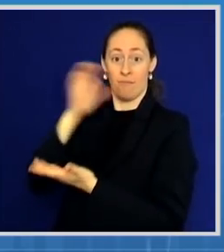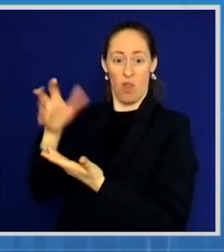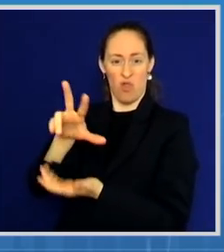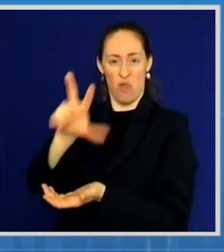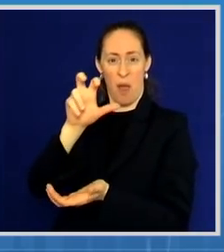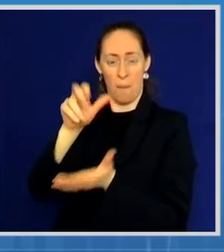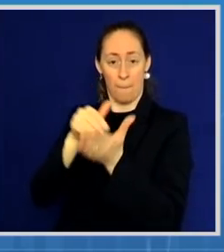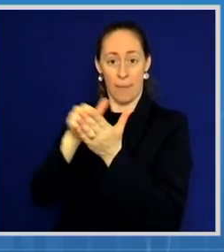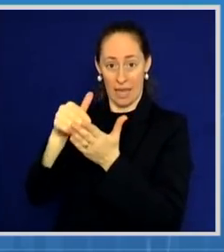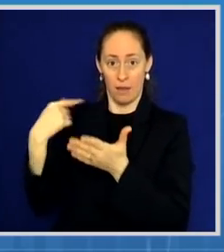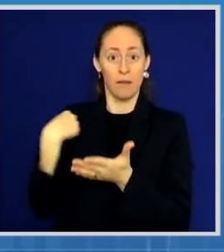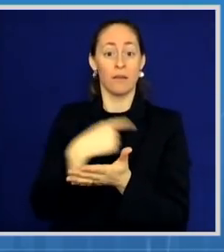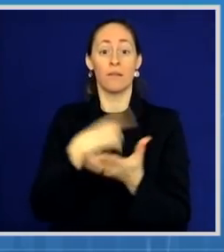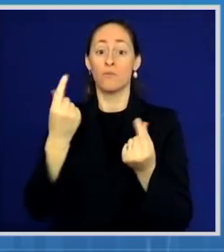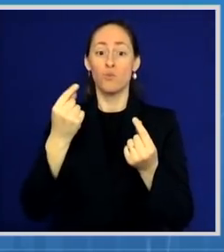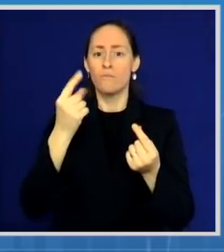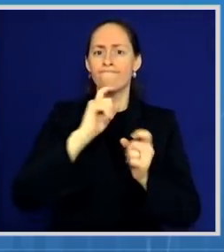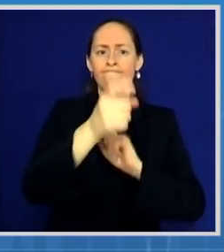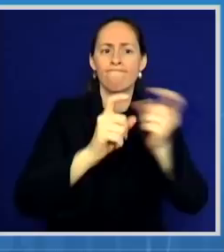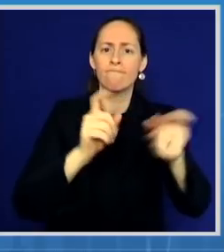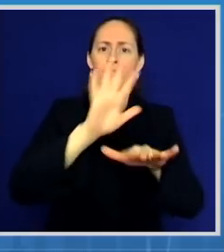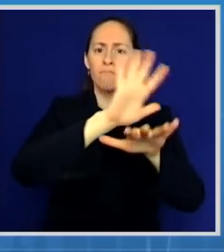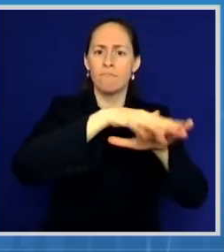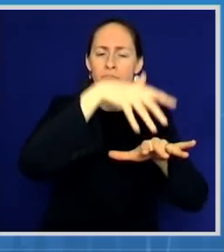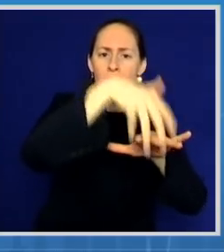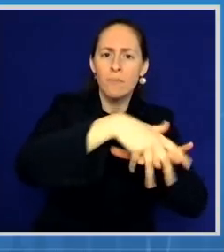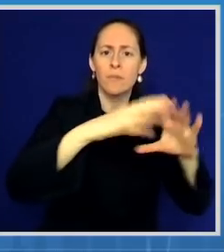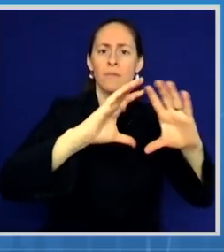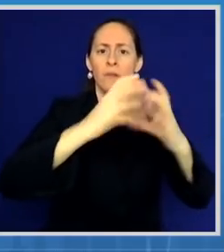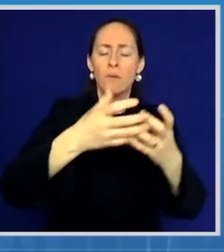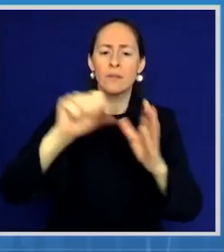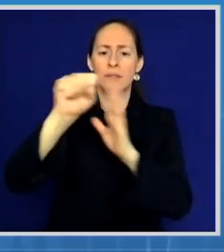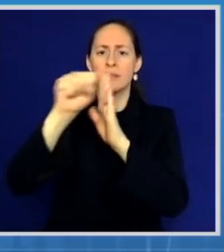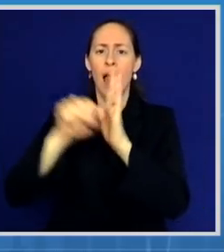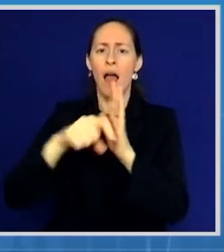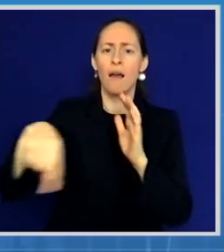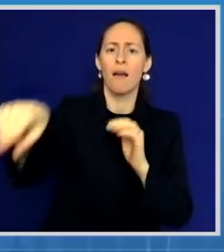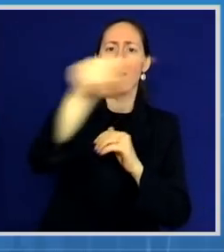300 million doses shipped, an important marker of progress.